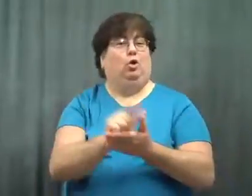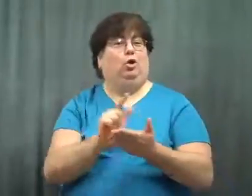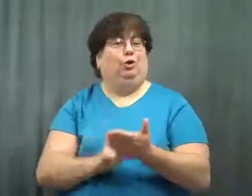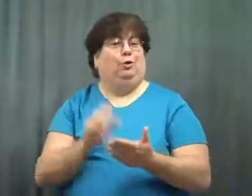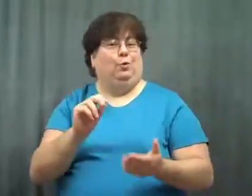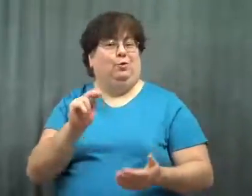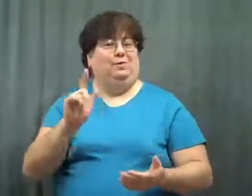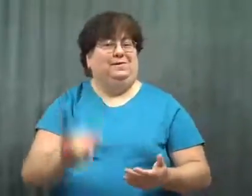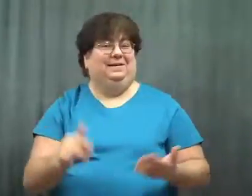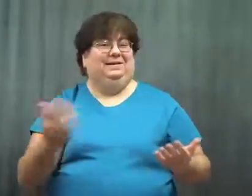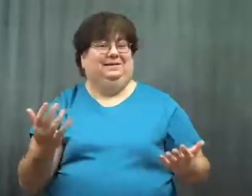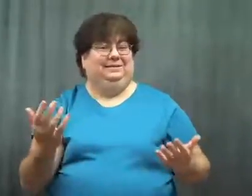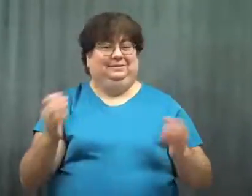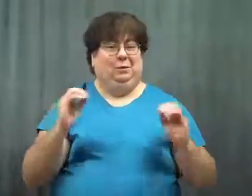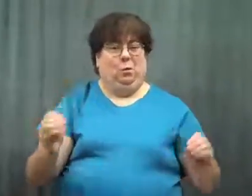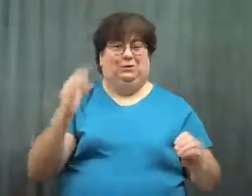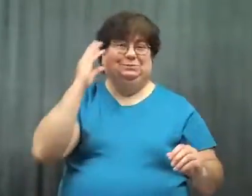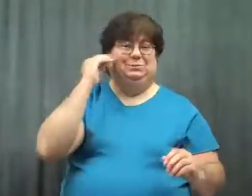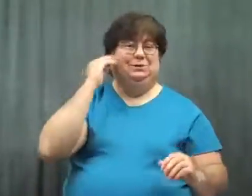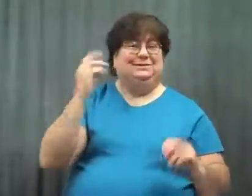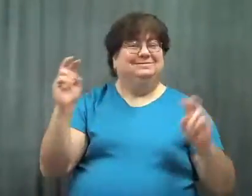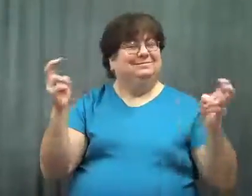She's only been a lawyer, so she is inexperienced, so to speak.